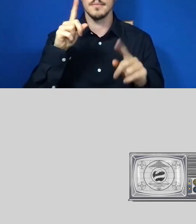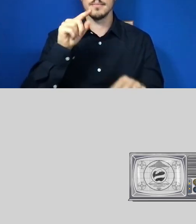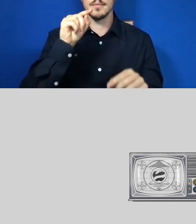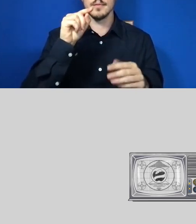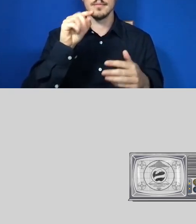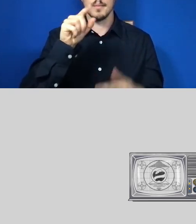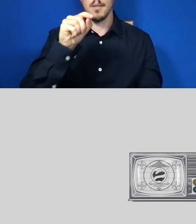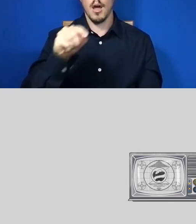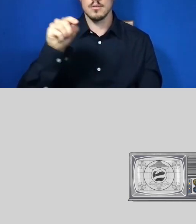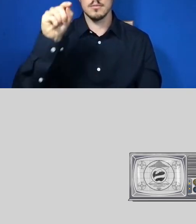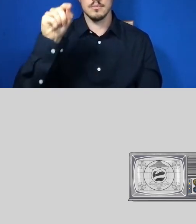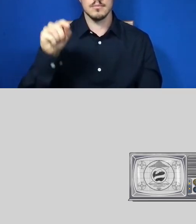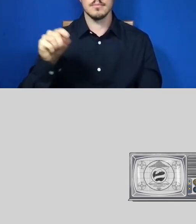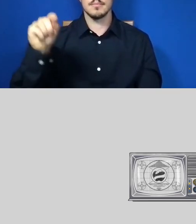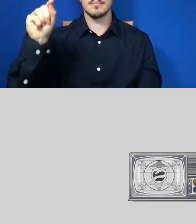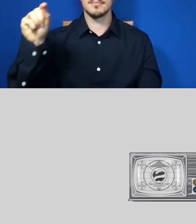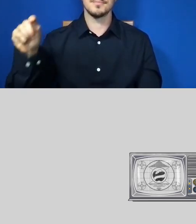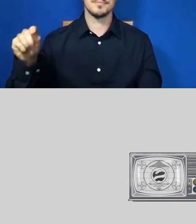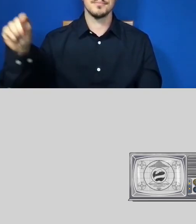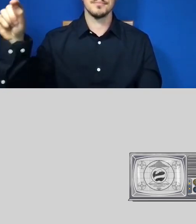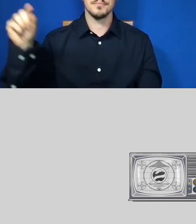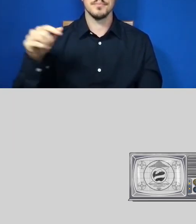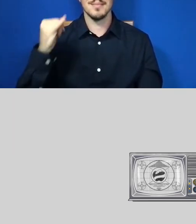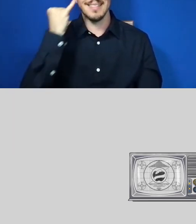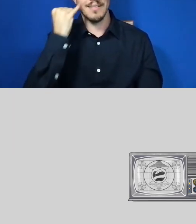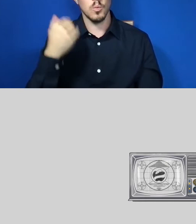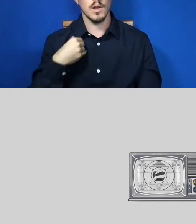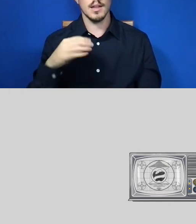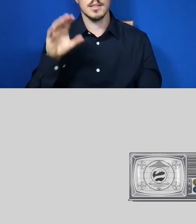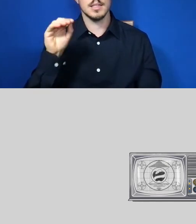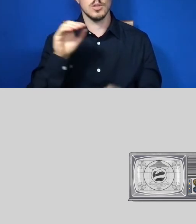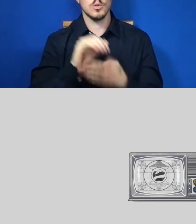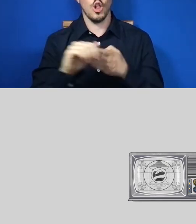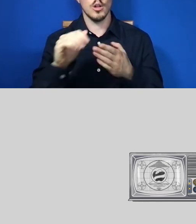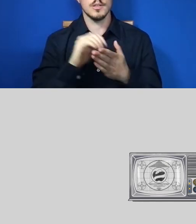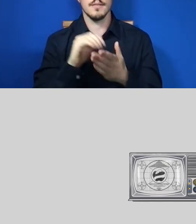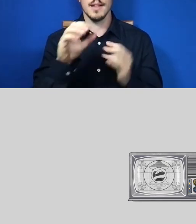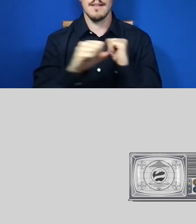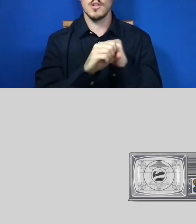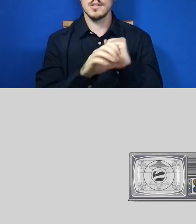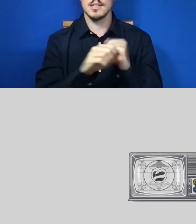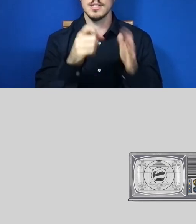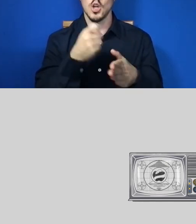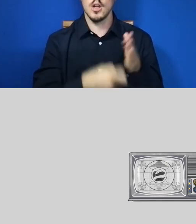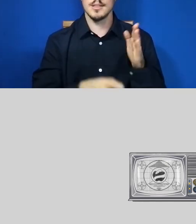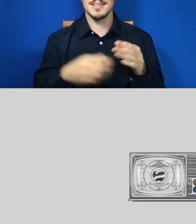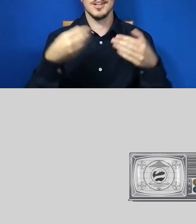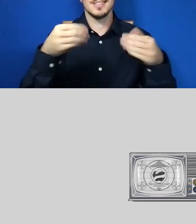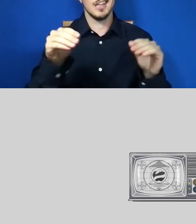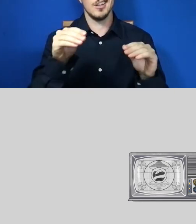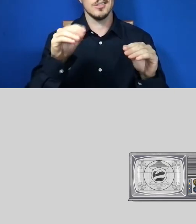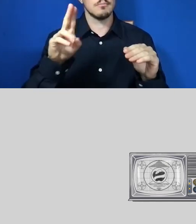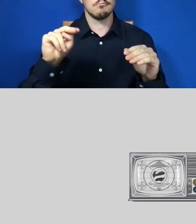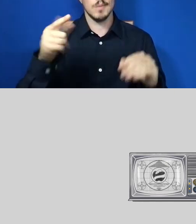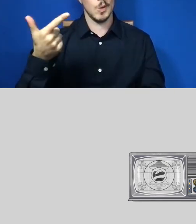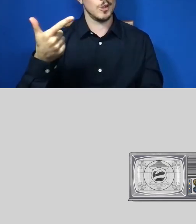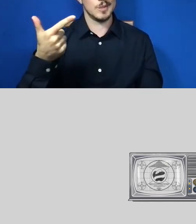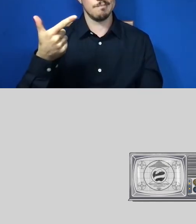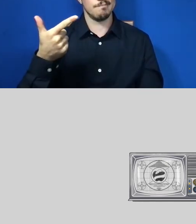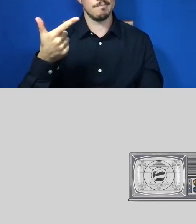would probably look like. If we had zero dollars of advertising costs, our sales won't be that good.